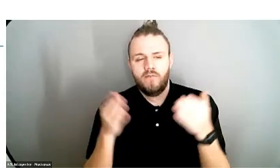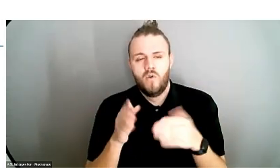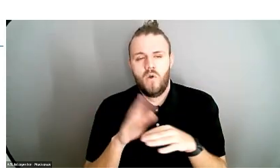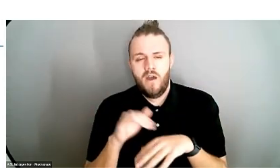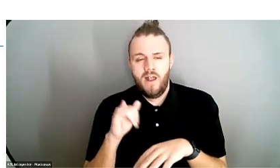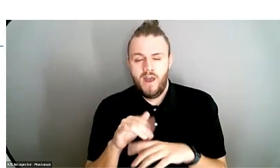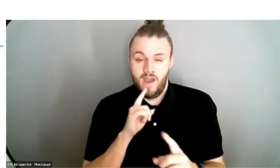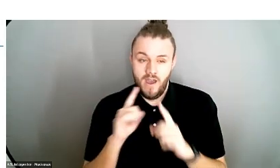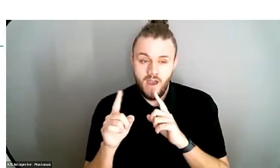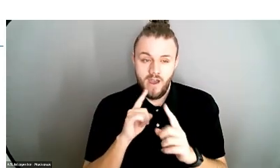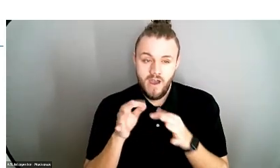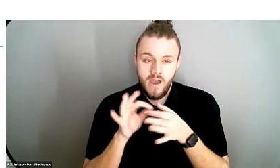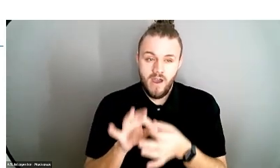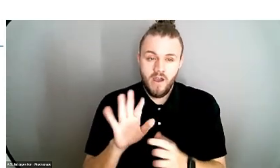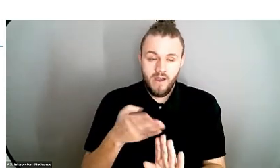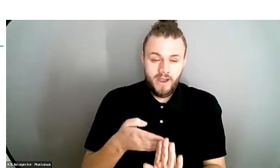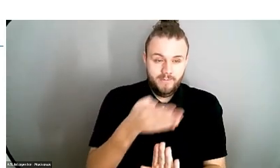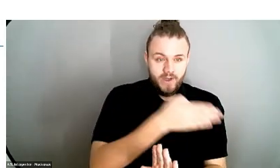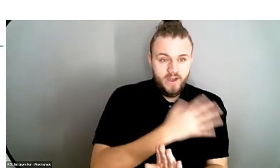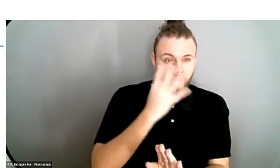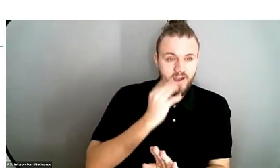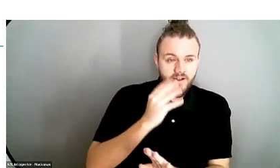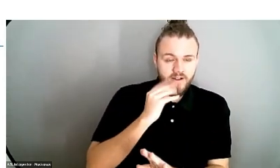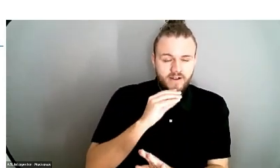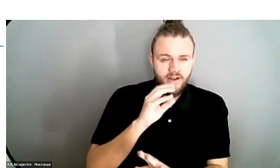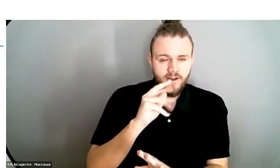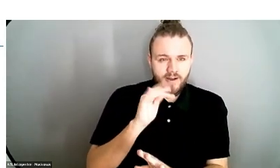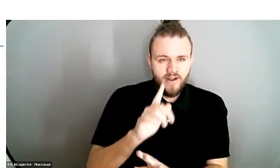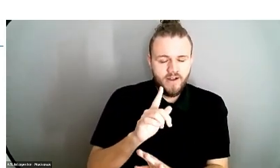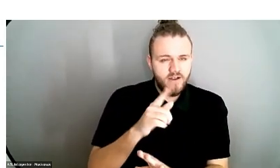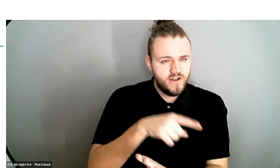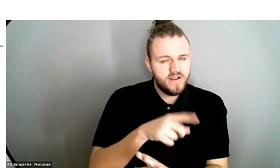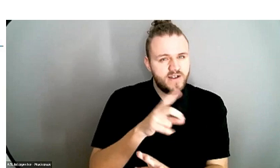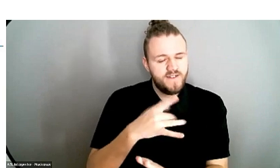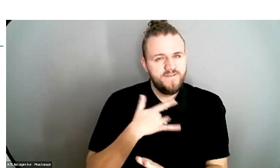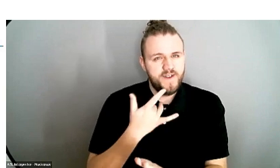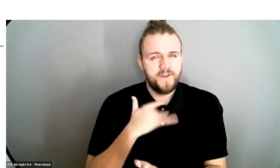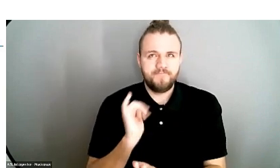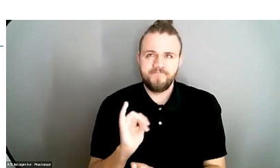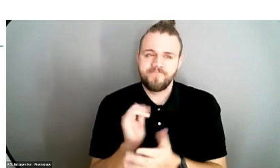her past obstetrical experience and concerns because she felt that she